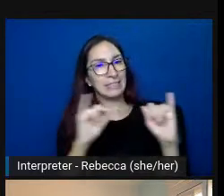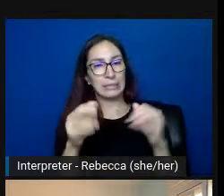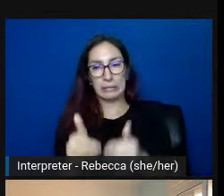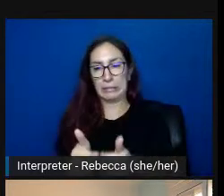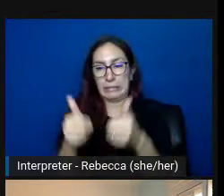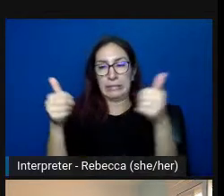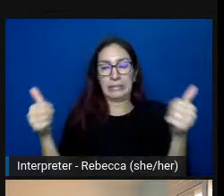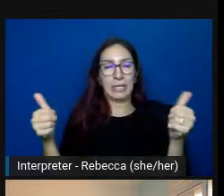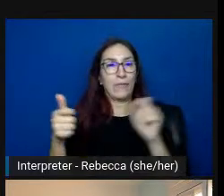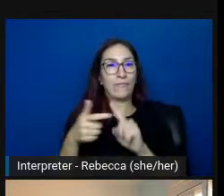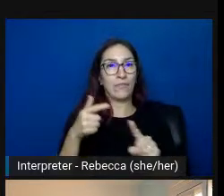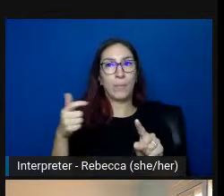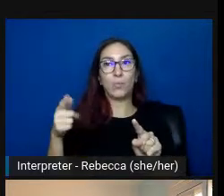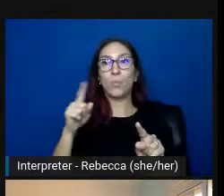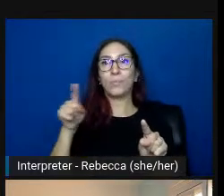administrator which is what is called the back end and it is